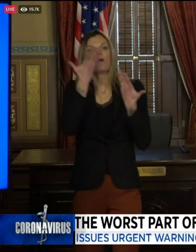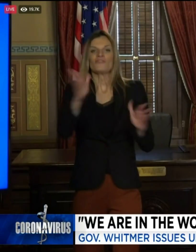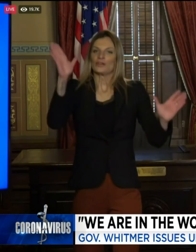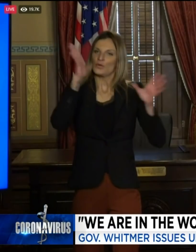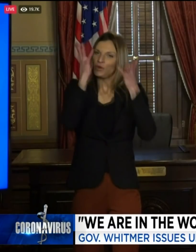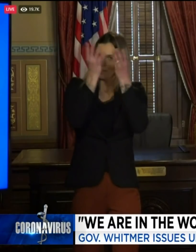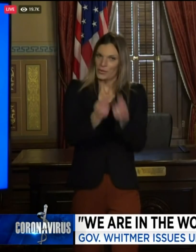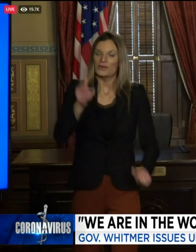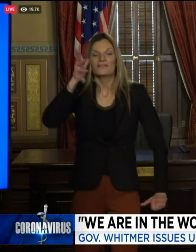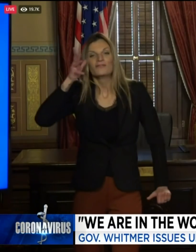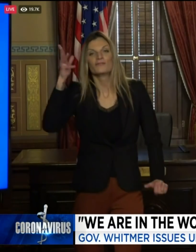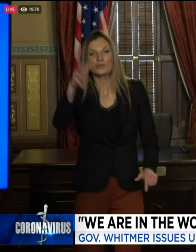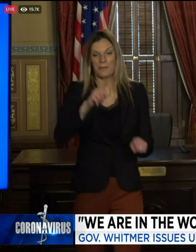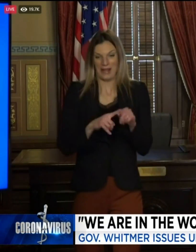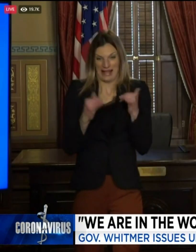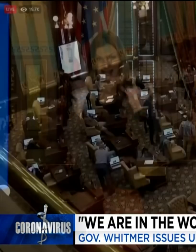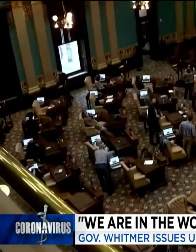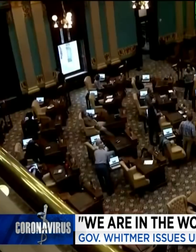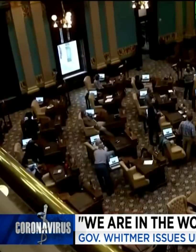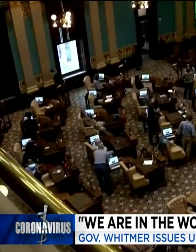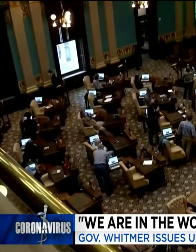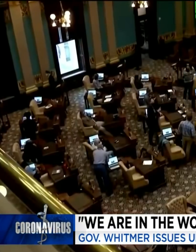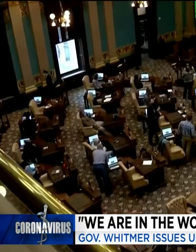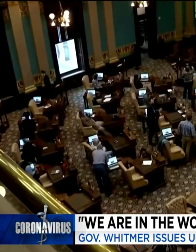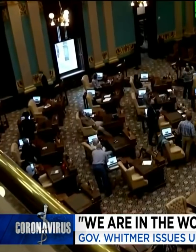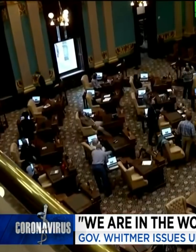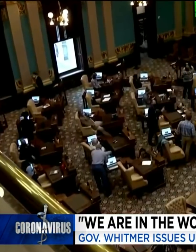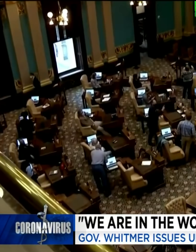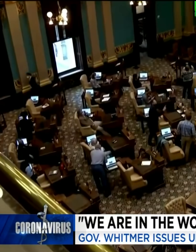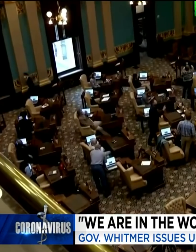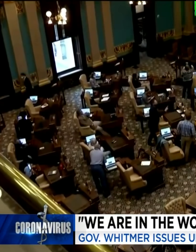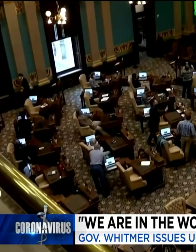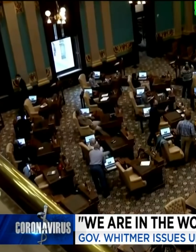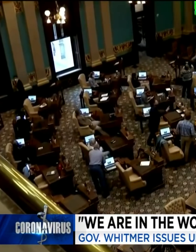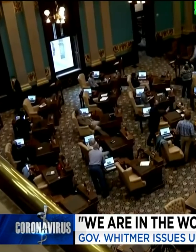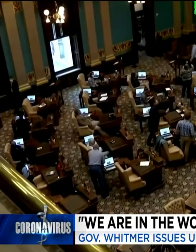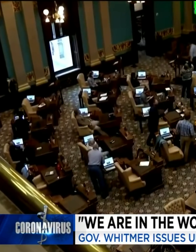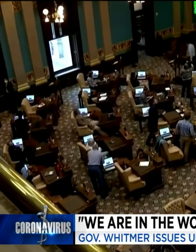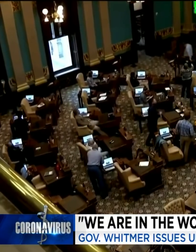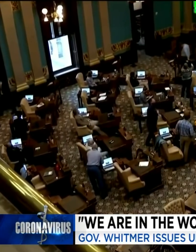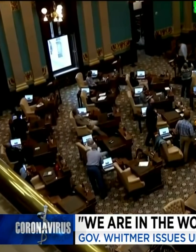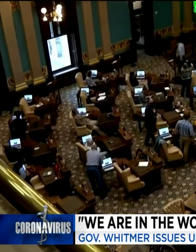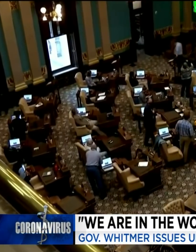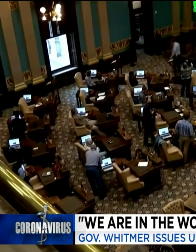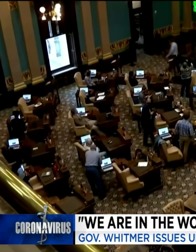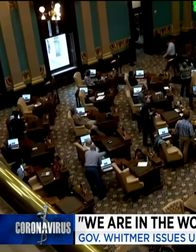END AND WE HAVE TO DO WHAT IT TAKES TO AVOID AS MANY INFECTIONS AND DEATHS AS POSSIBLE.